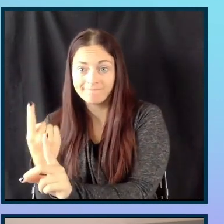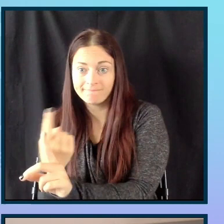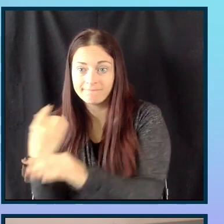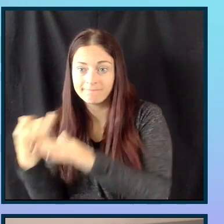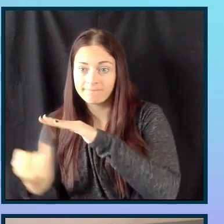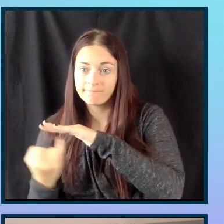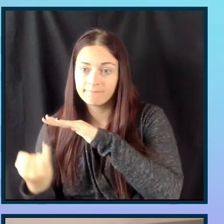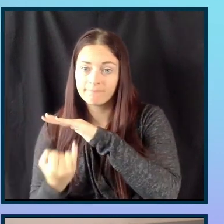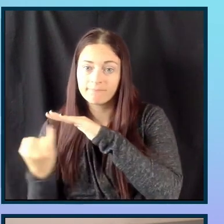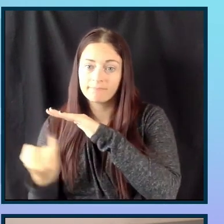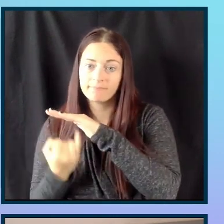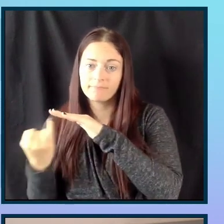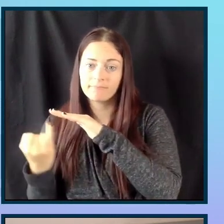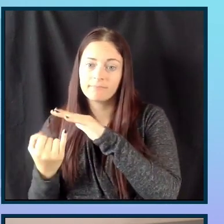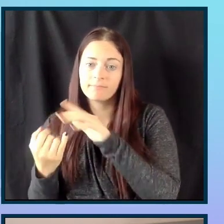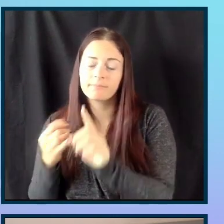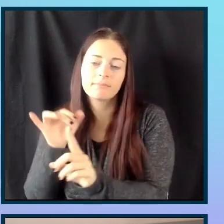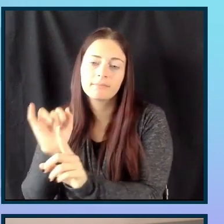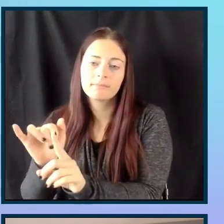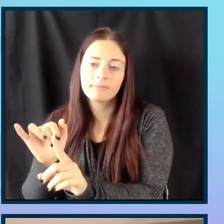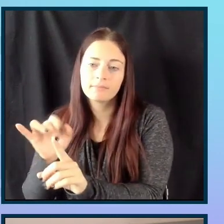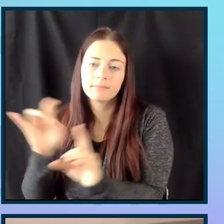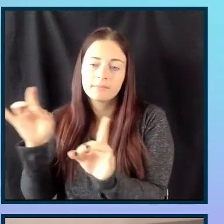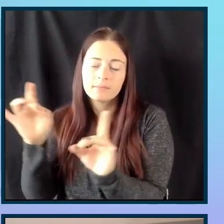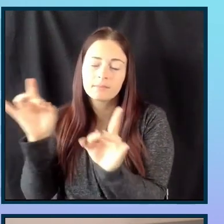and it's a terrible nightmare what's happening there.